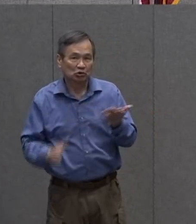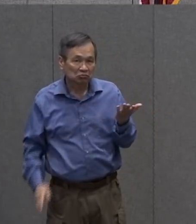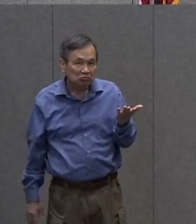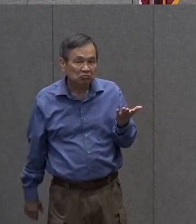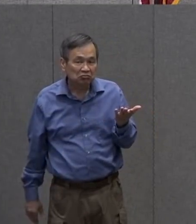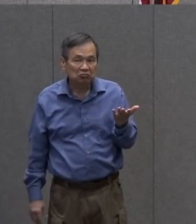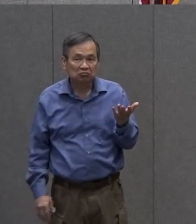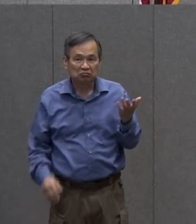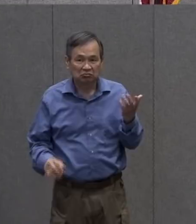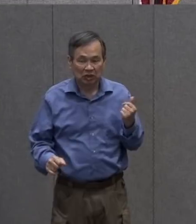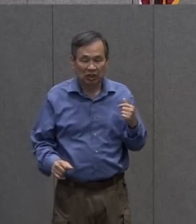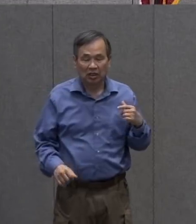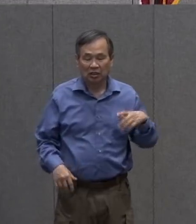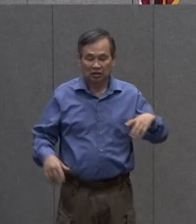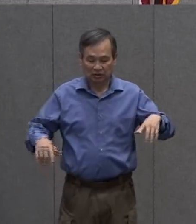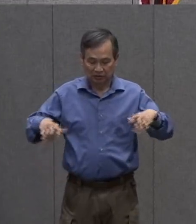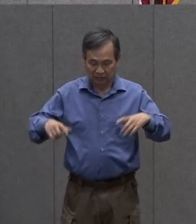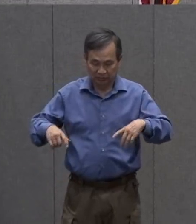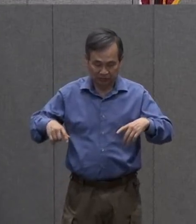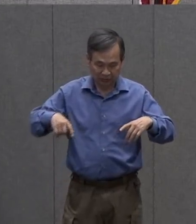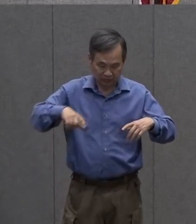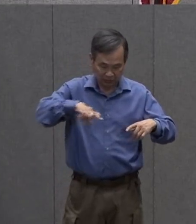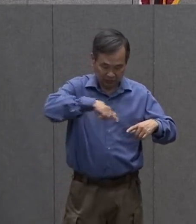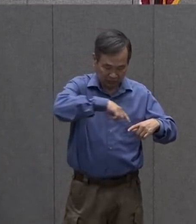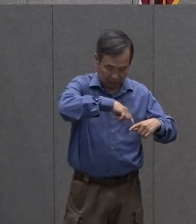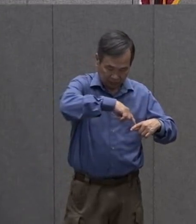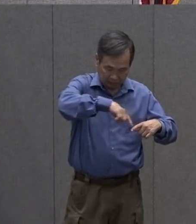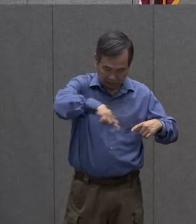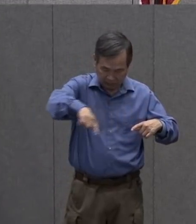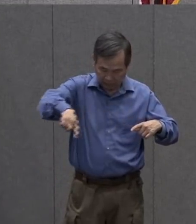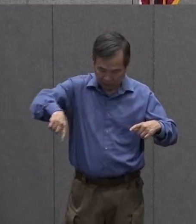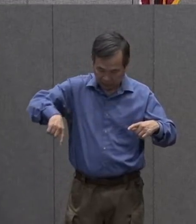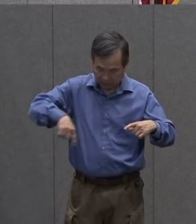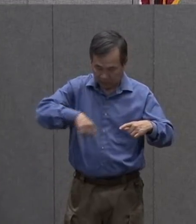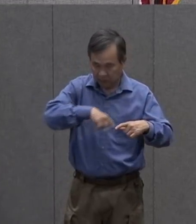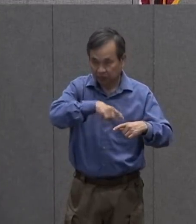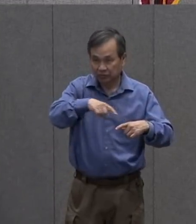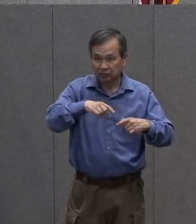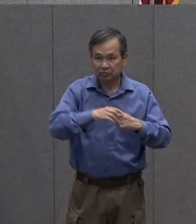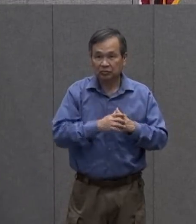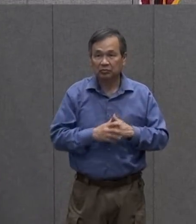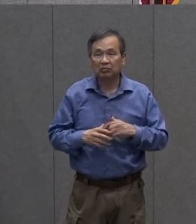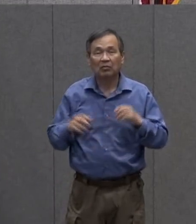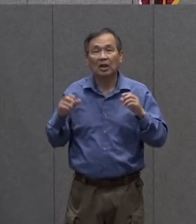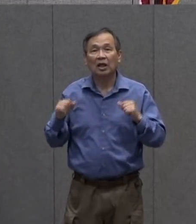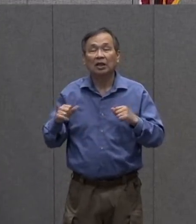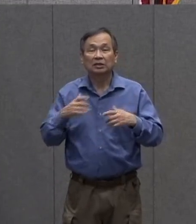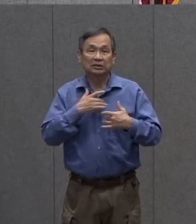And you could trace the circle. I used, when we did our big game, I used a rectangular piece of paper.